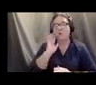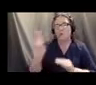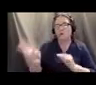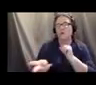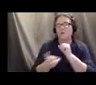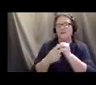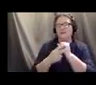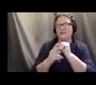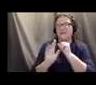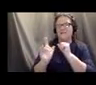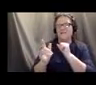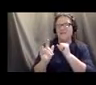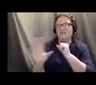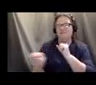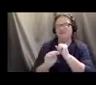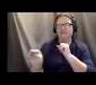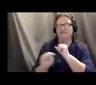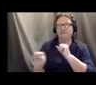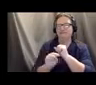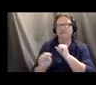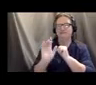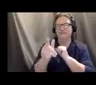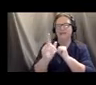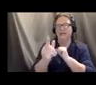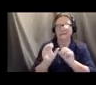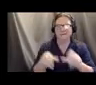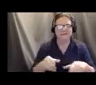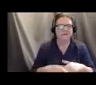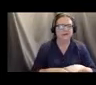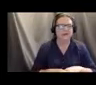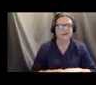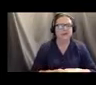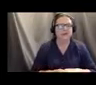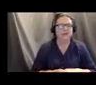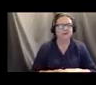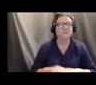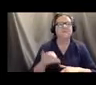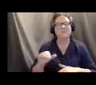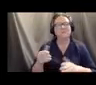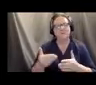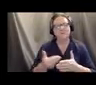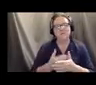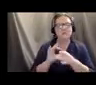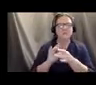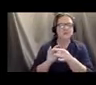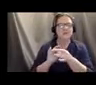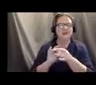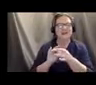So we'll get more of that together. New relationships.